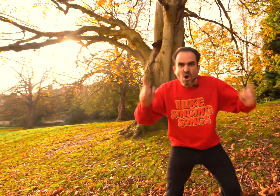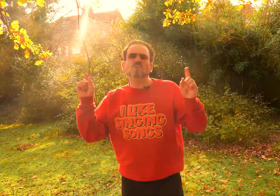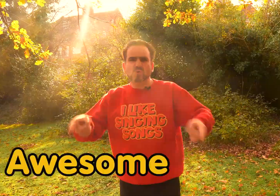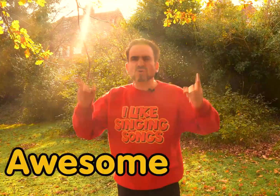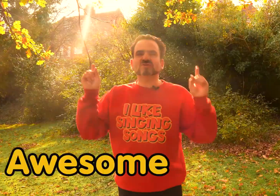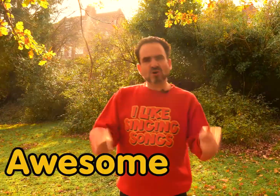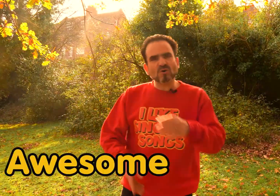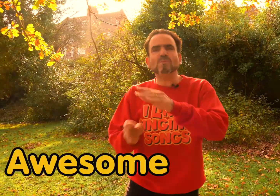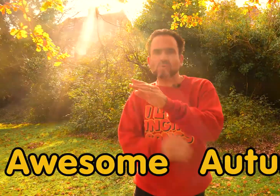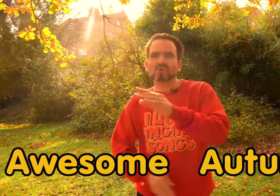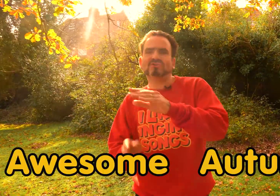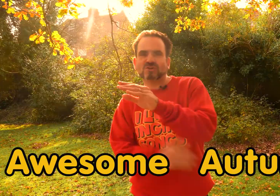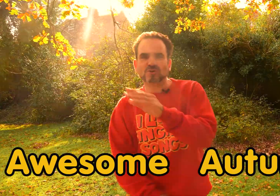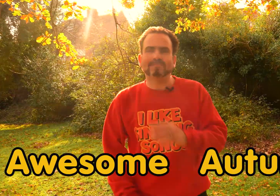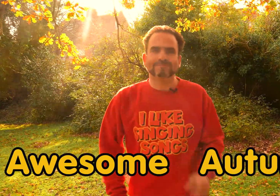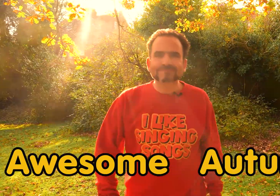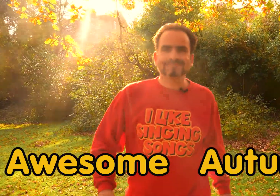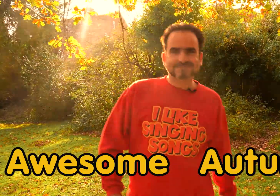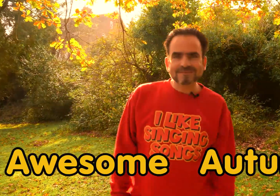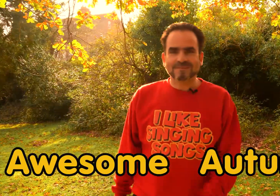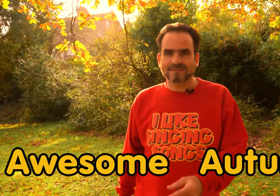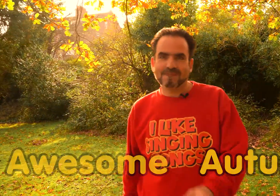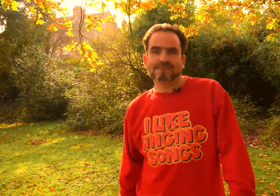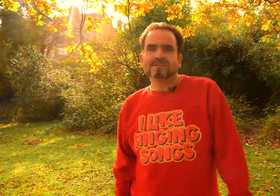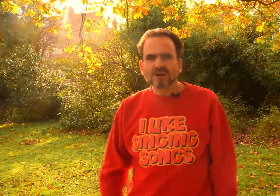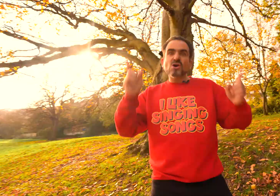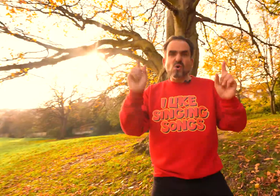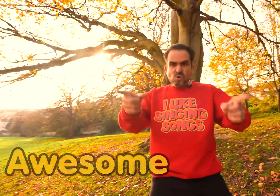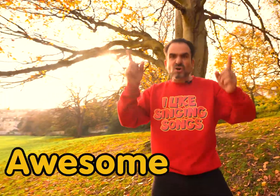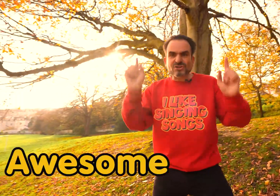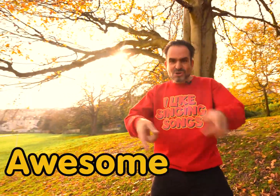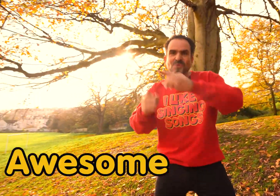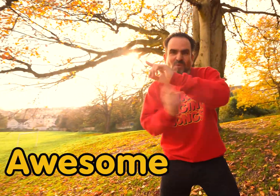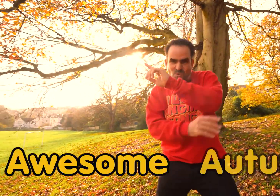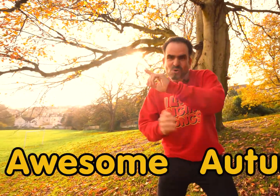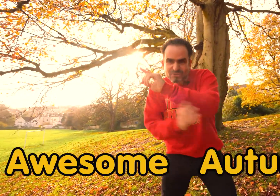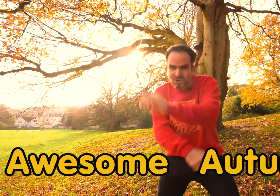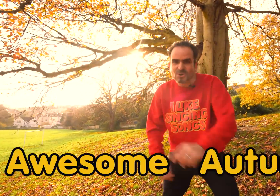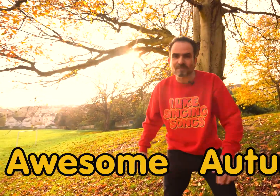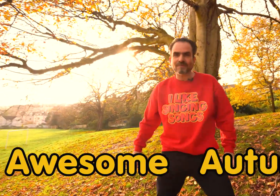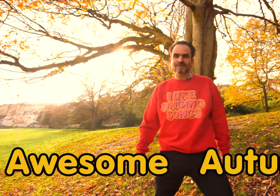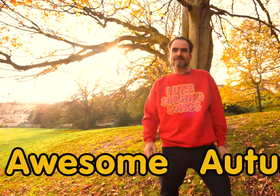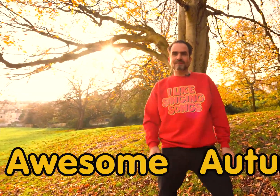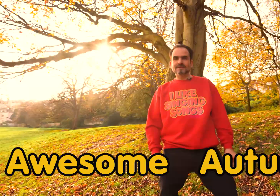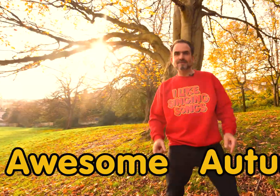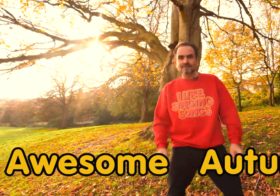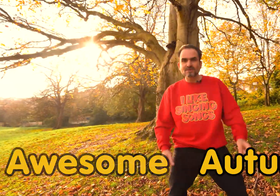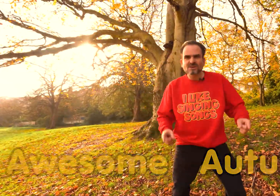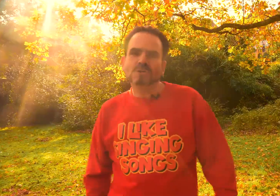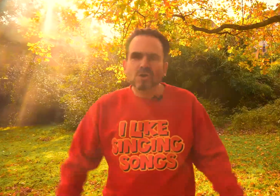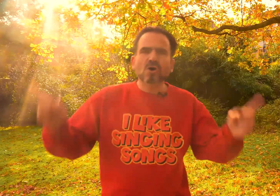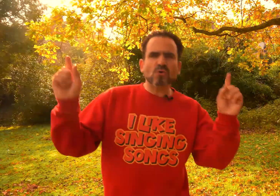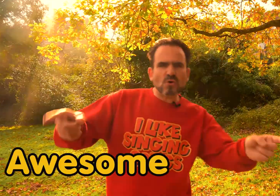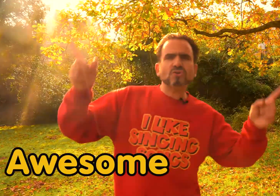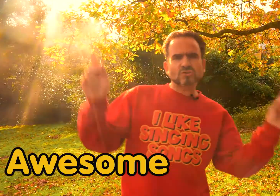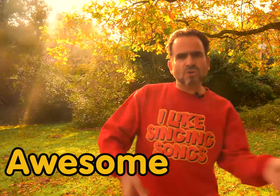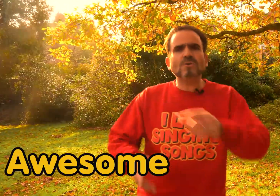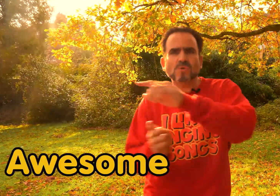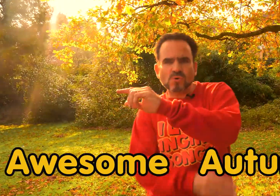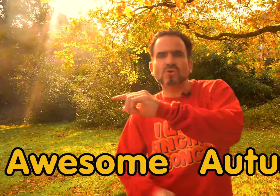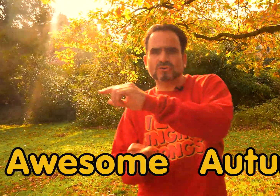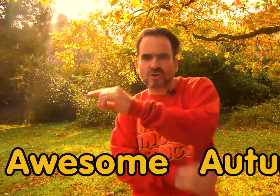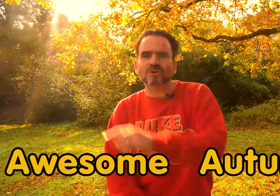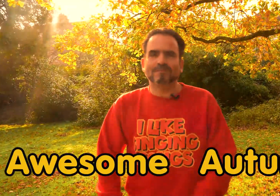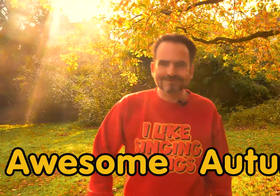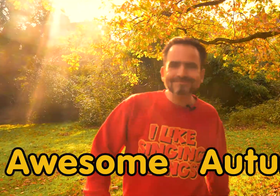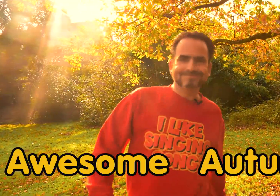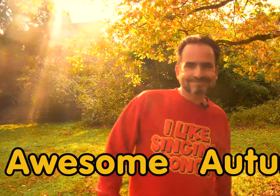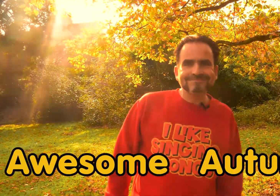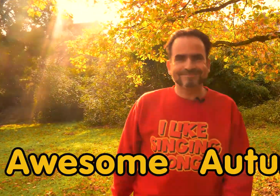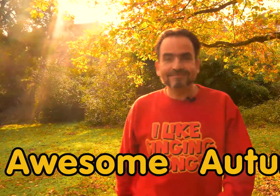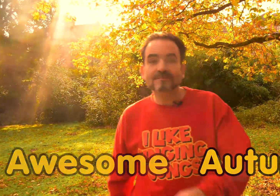Awesome Autumn